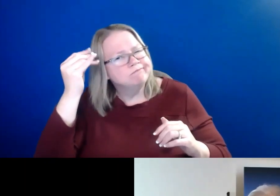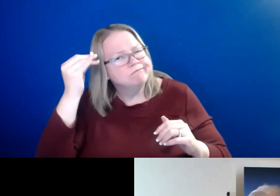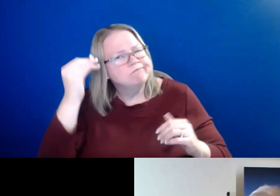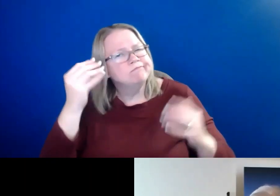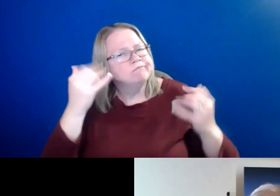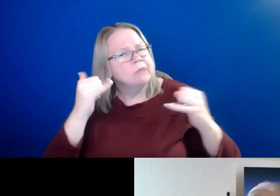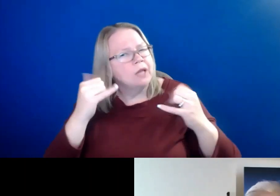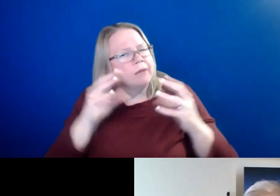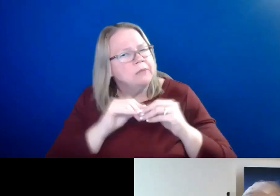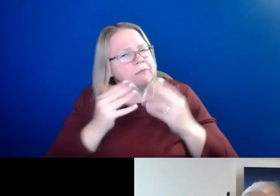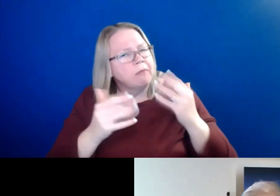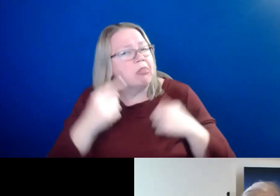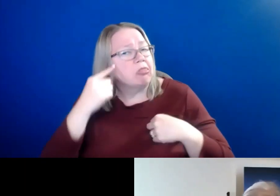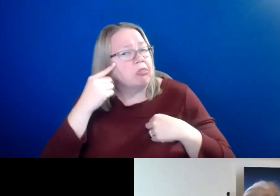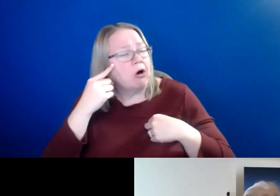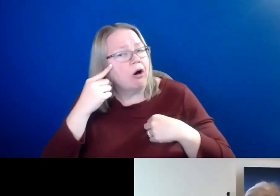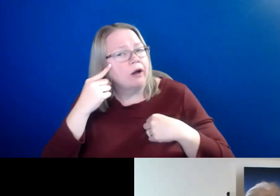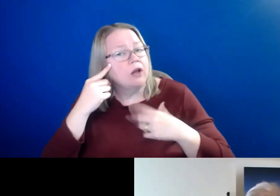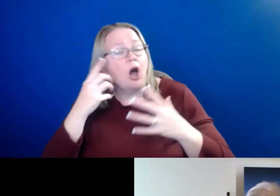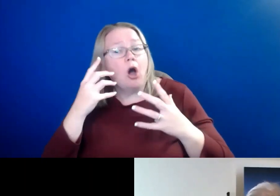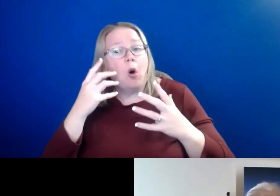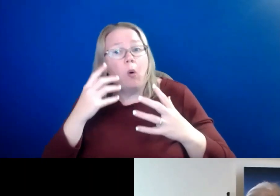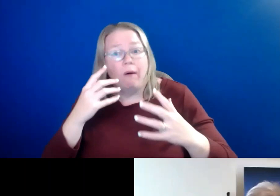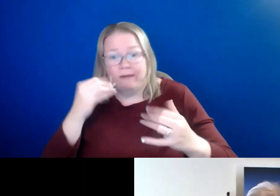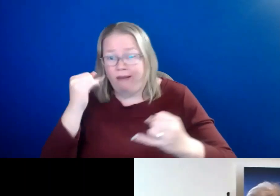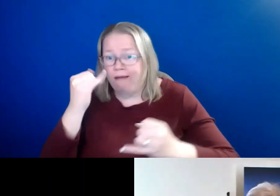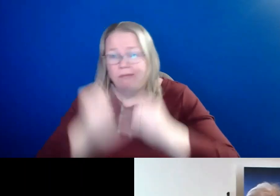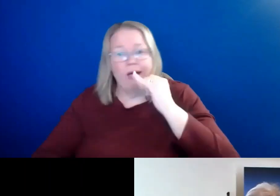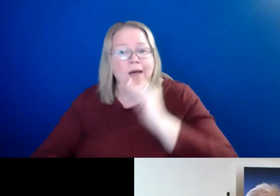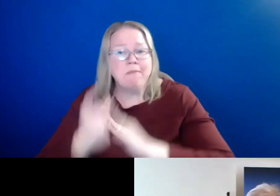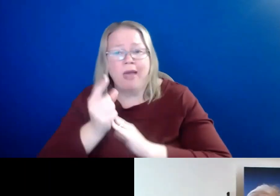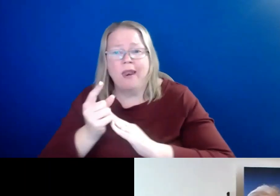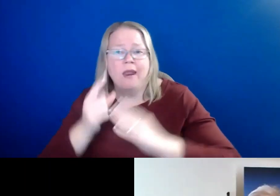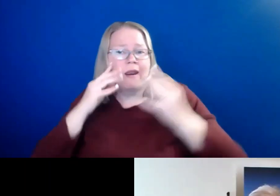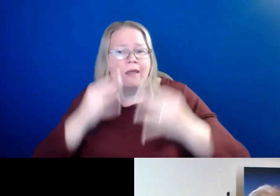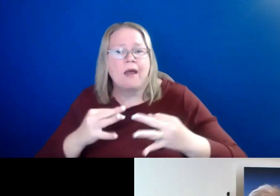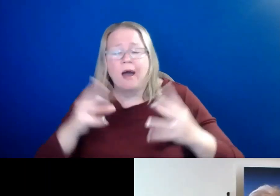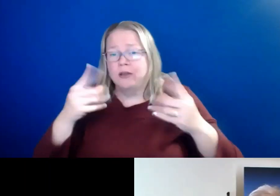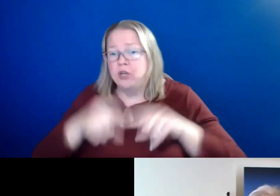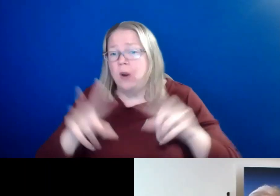13:00:28 where you thought you just go and break into small groups